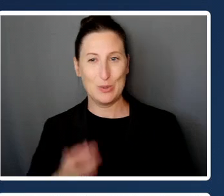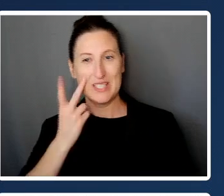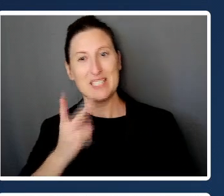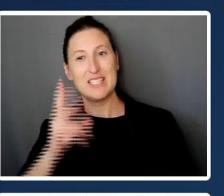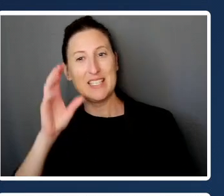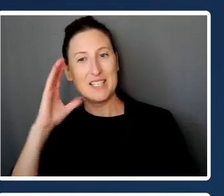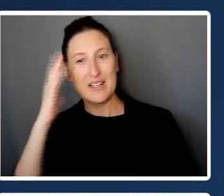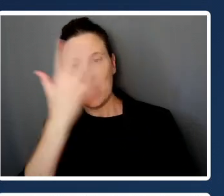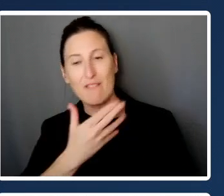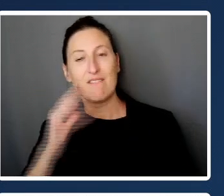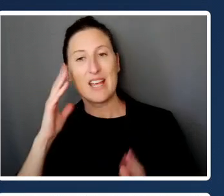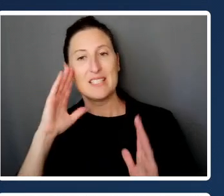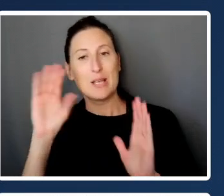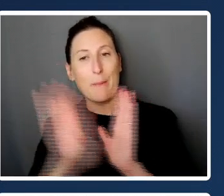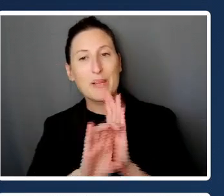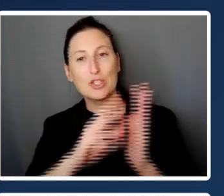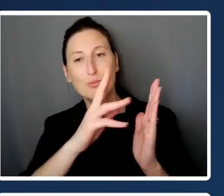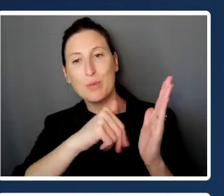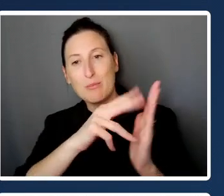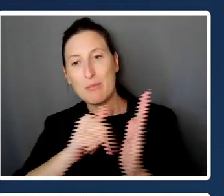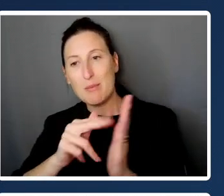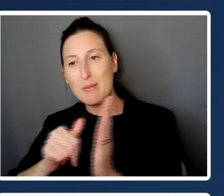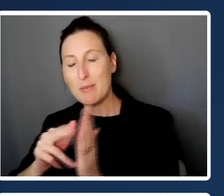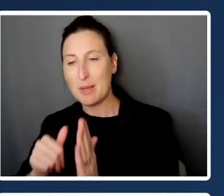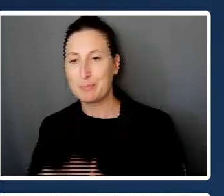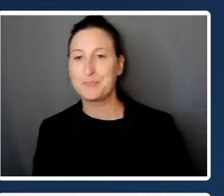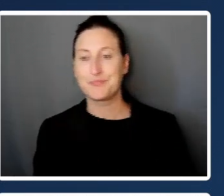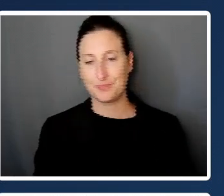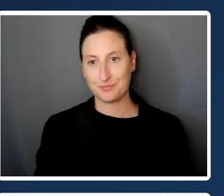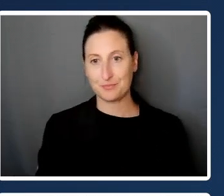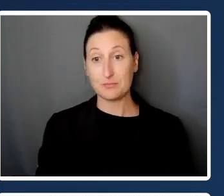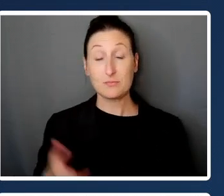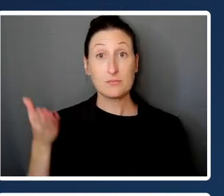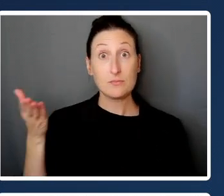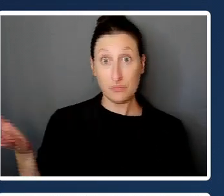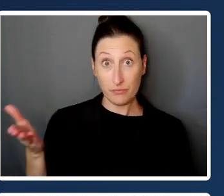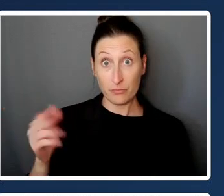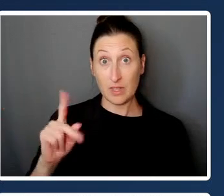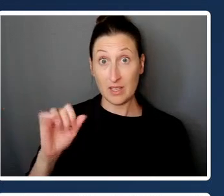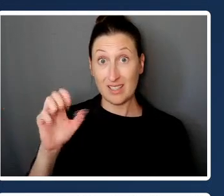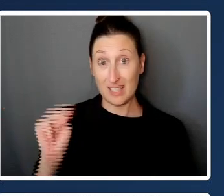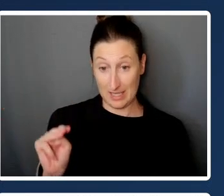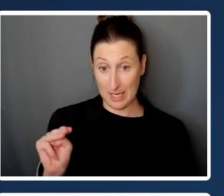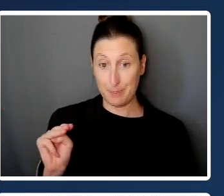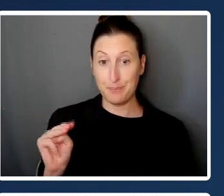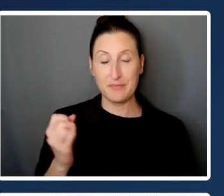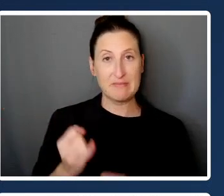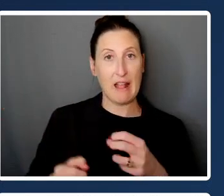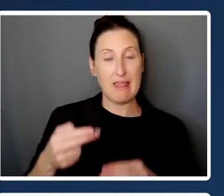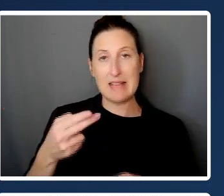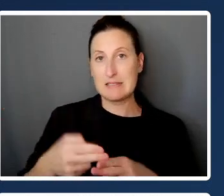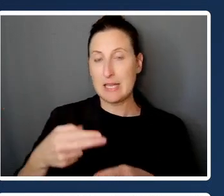And it was here that Kim Robledo-Diga from, you know, Cooper Hewitt saw our presentations,